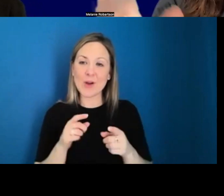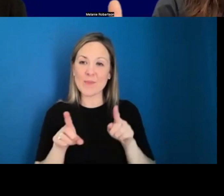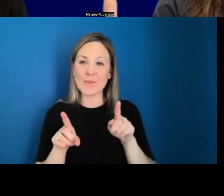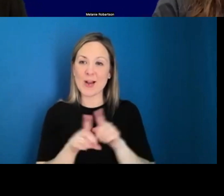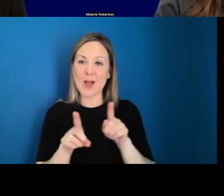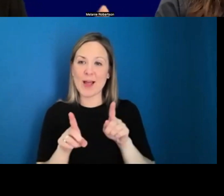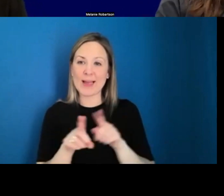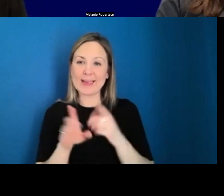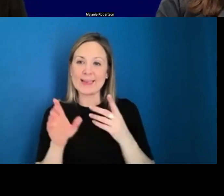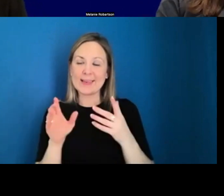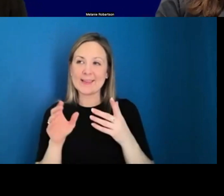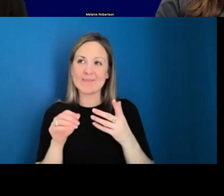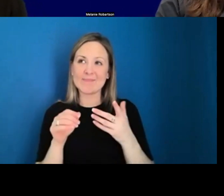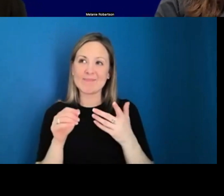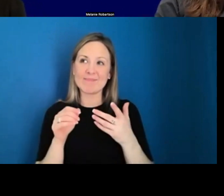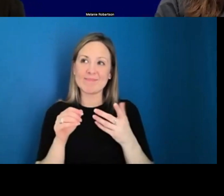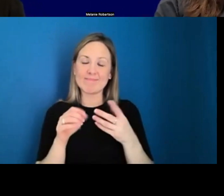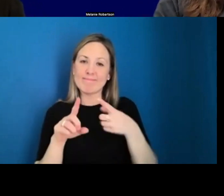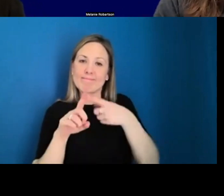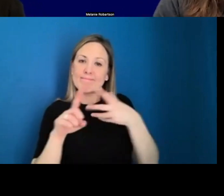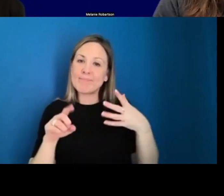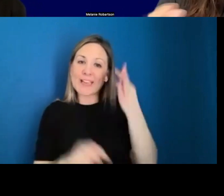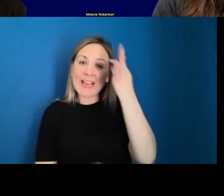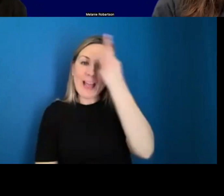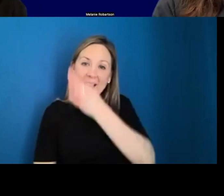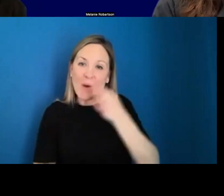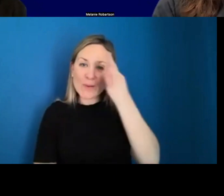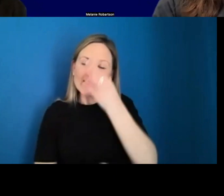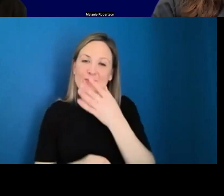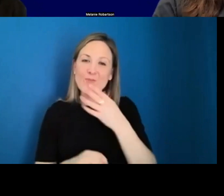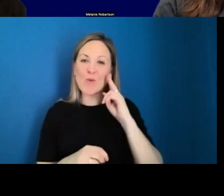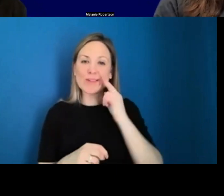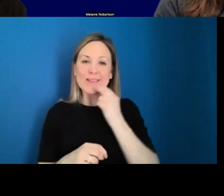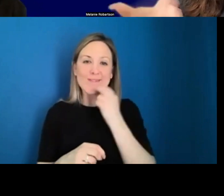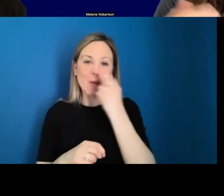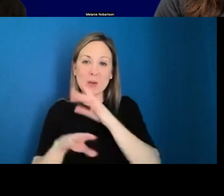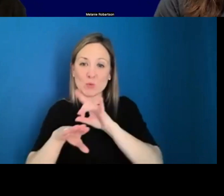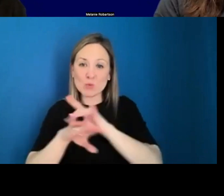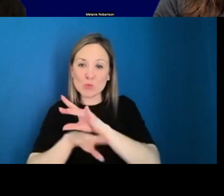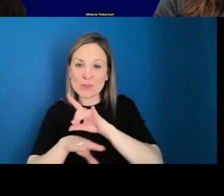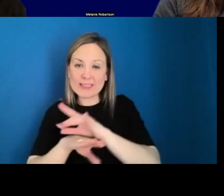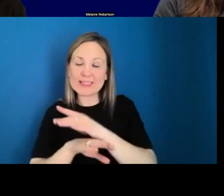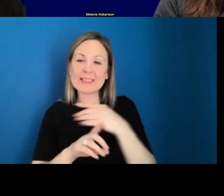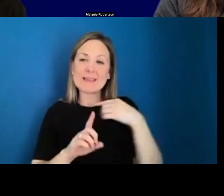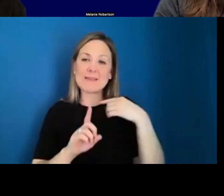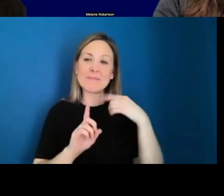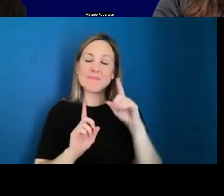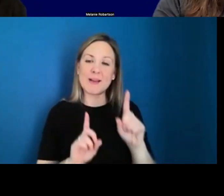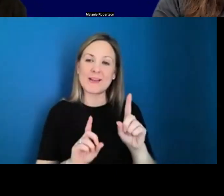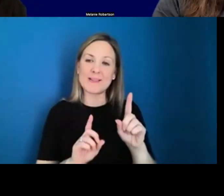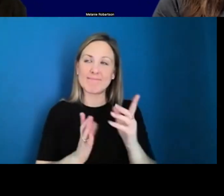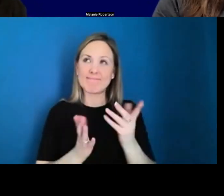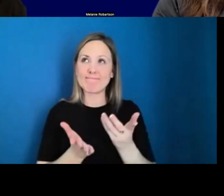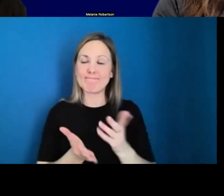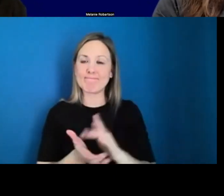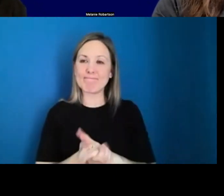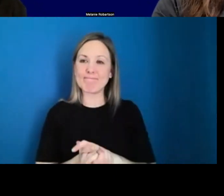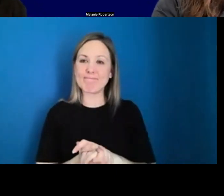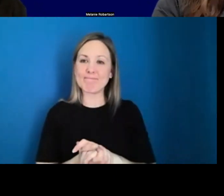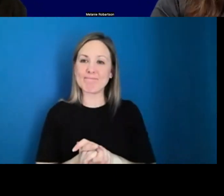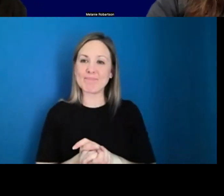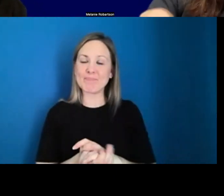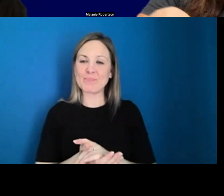amount of hours for deafblind consultancy, but more often because of the lack of skill